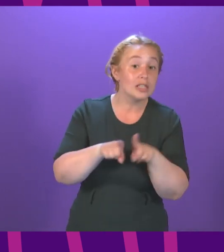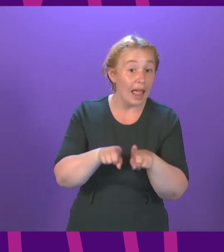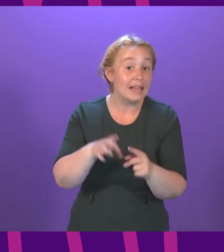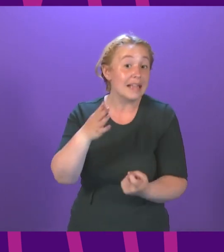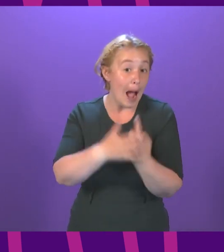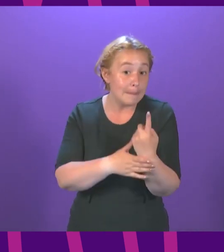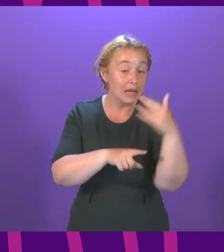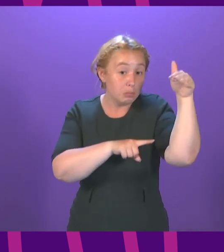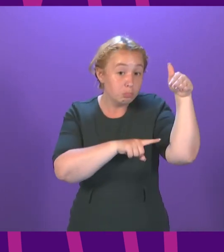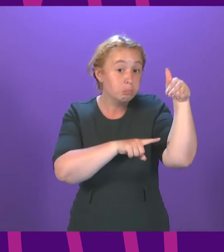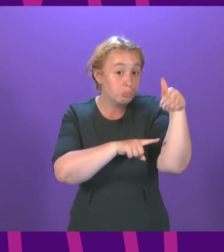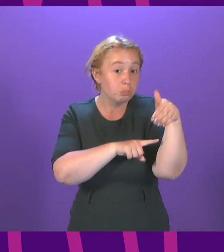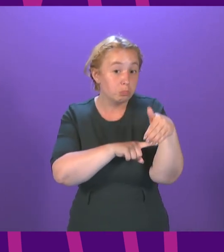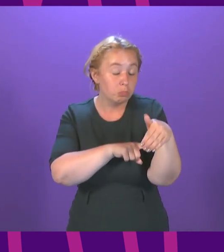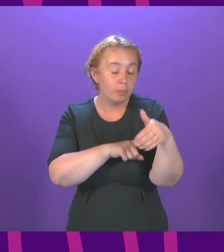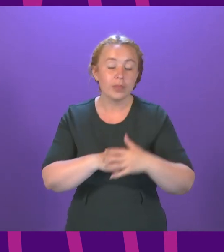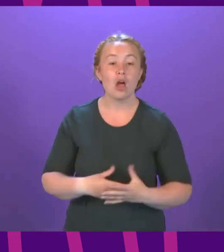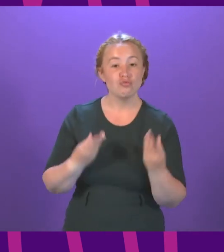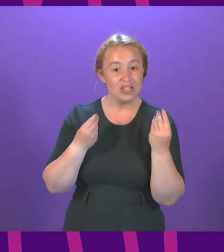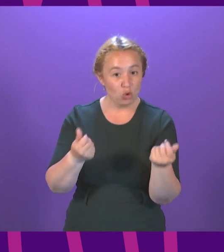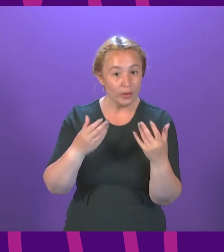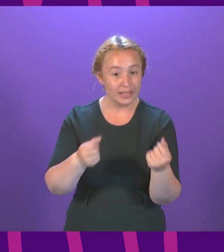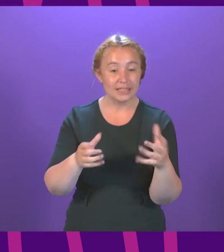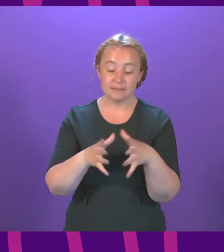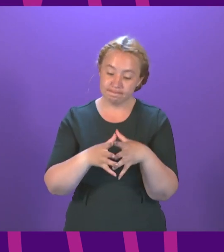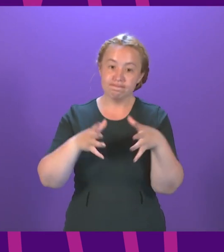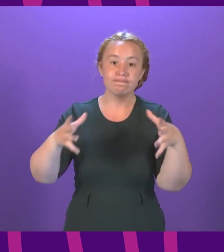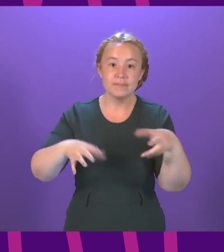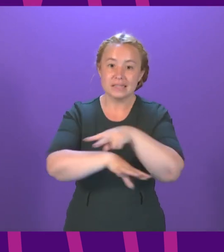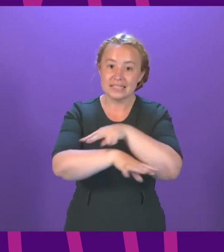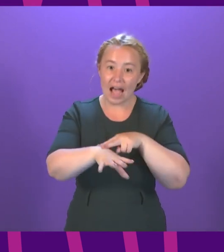In summary, we have increased resources in terms of staffing in test and protect through